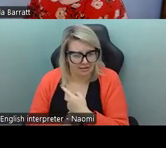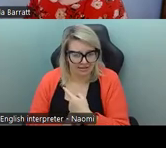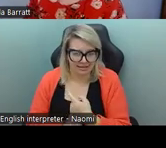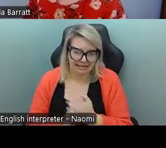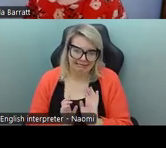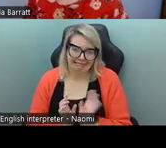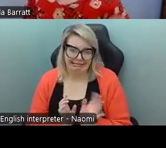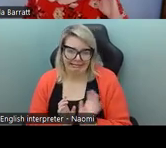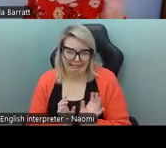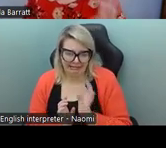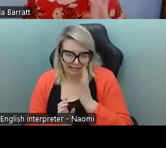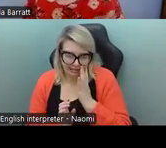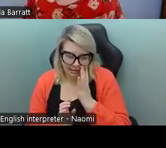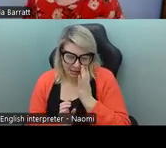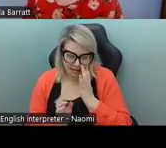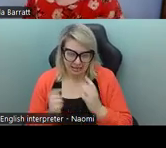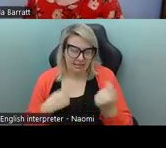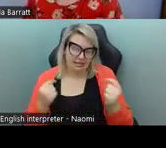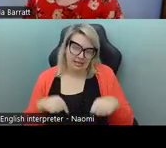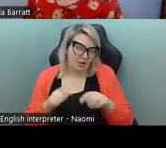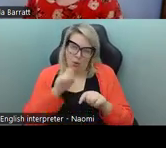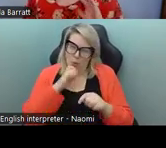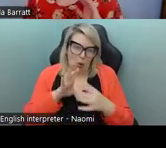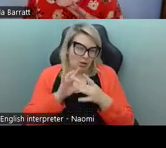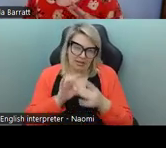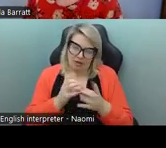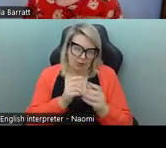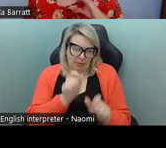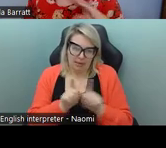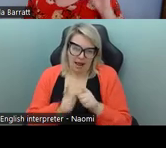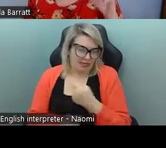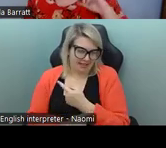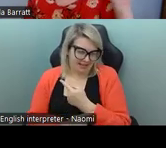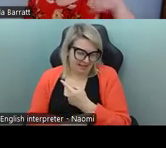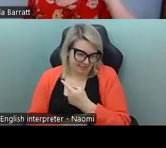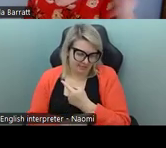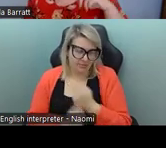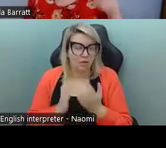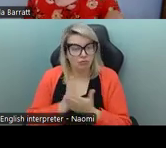You're not even going to be interacting with people like this on there. What I'm talking about is you actually interacting with each other.